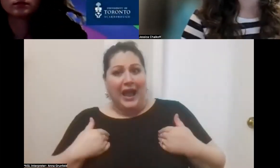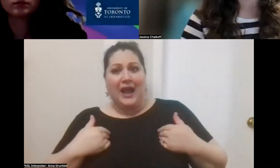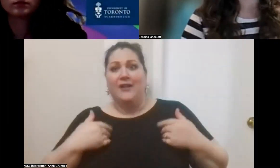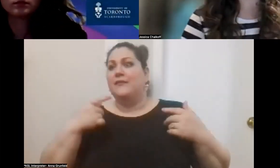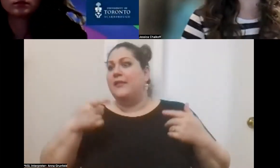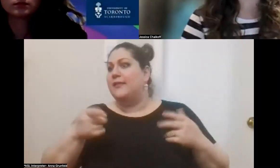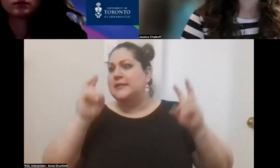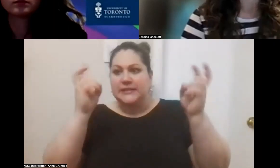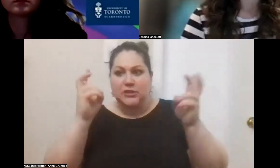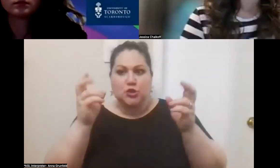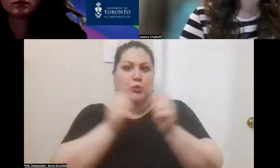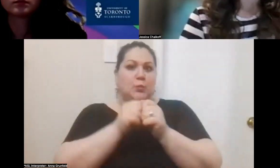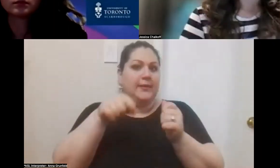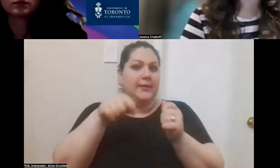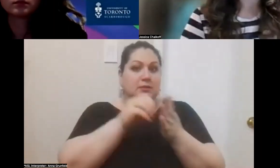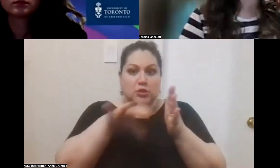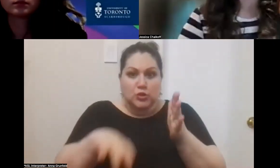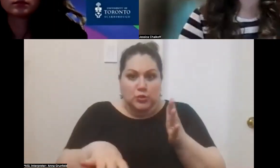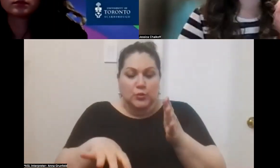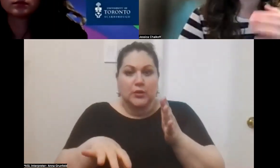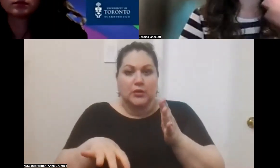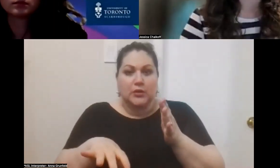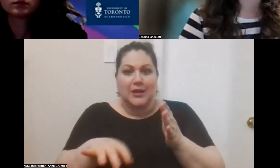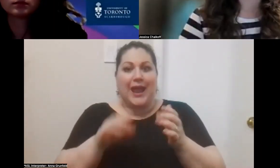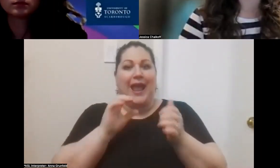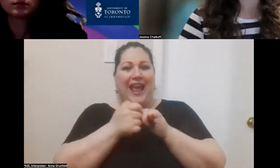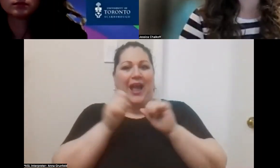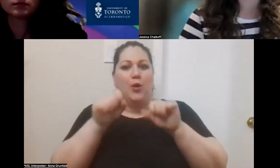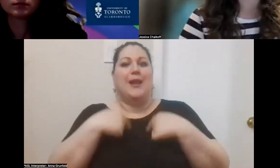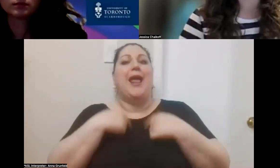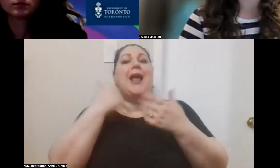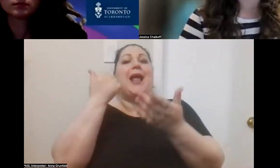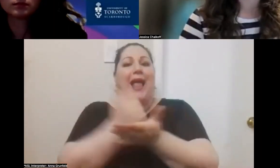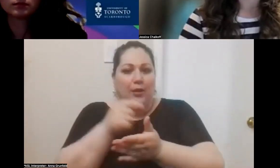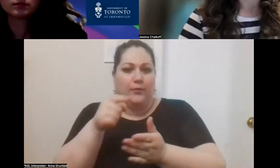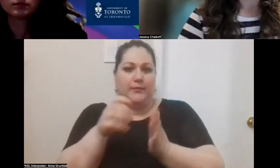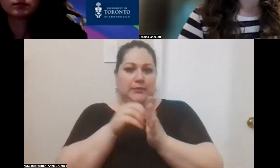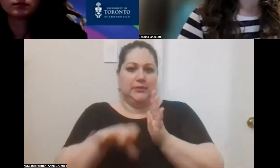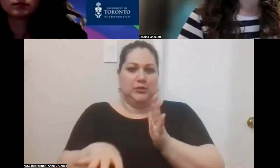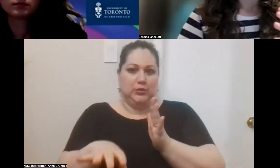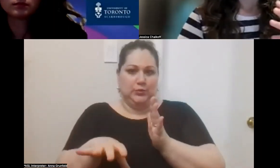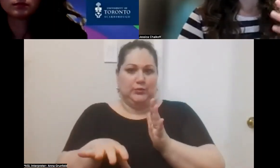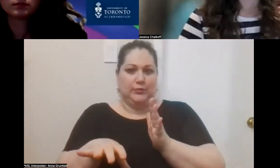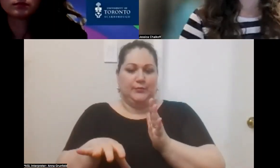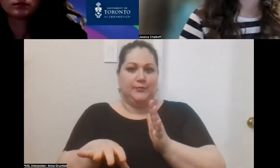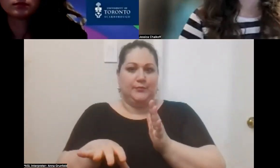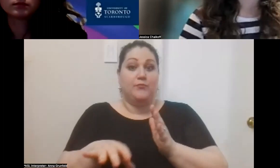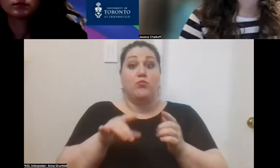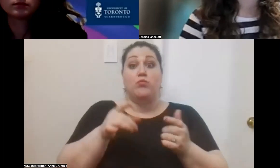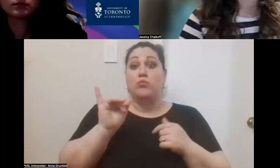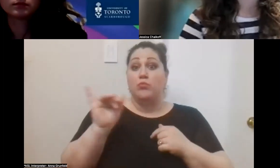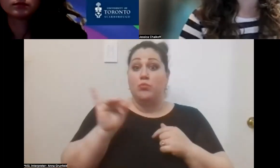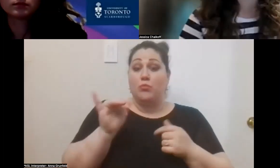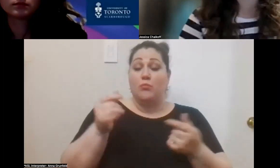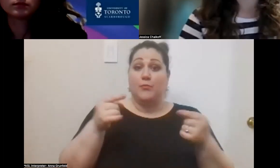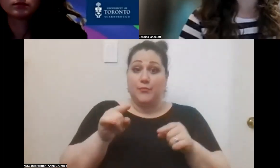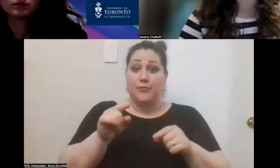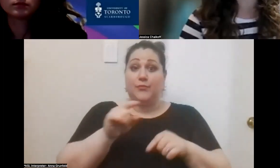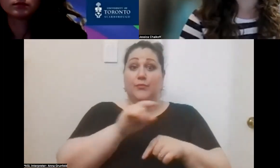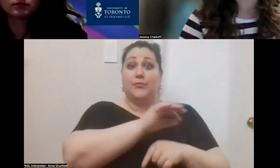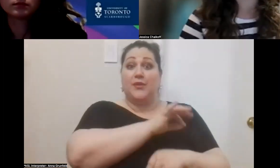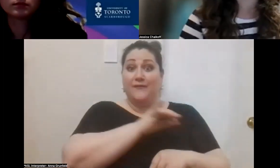But also when faculty have recorded lectures, they should be able to get those captions easily.